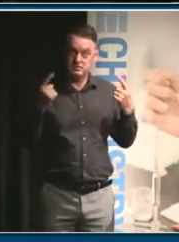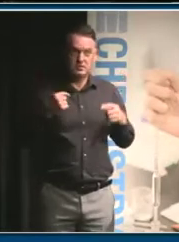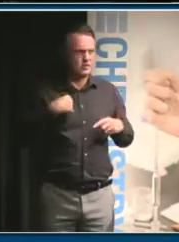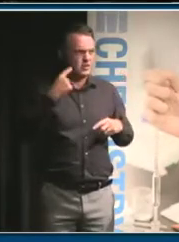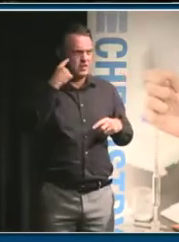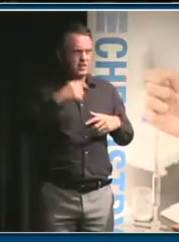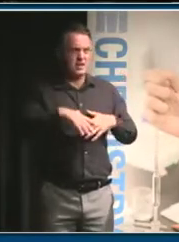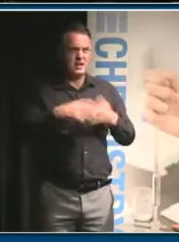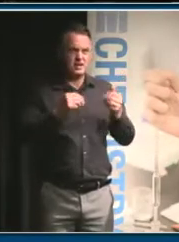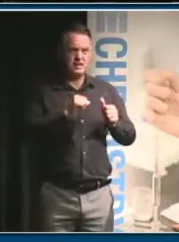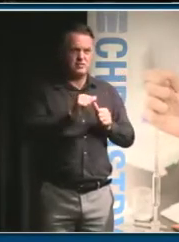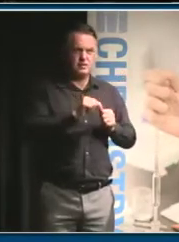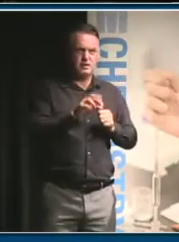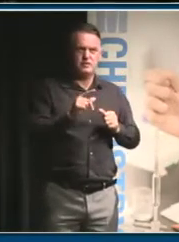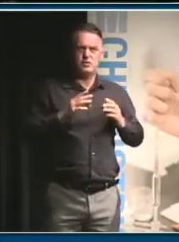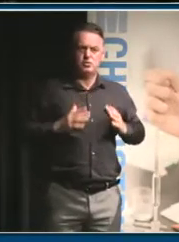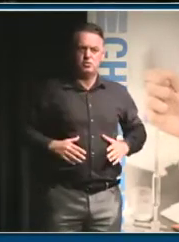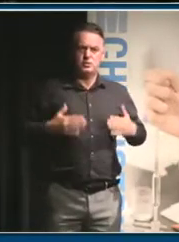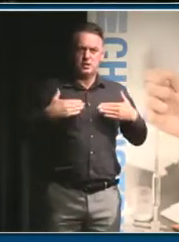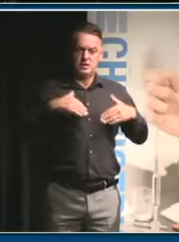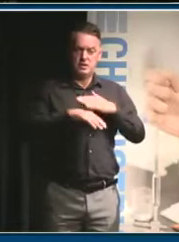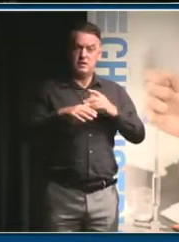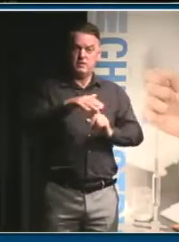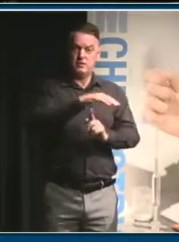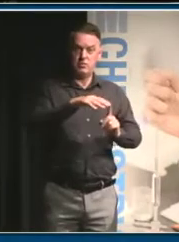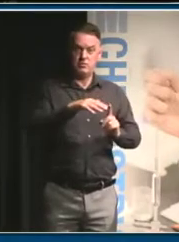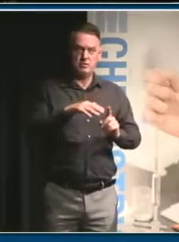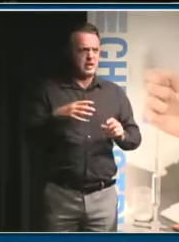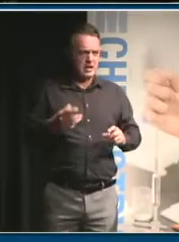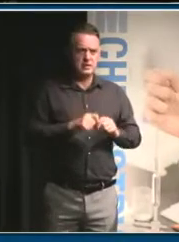better for human health and the environment going to be by definition different and if